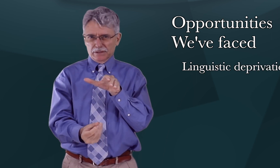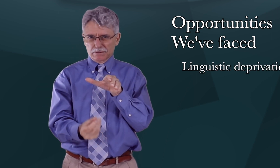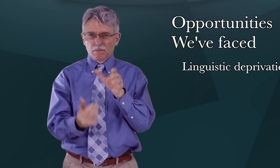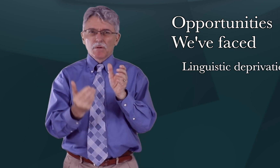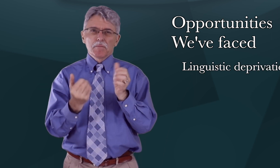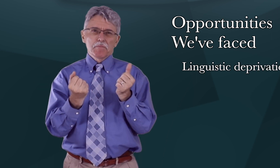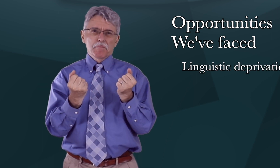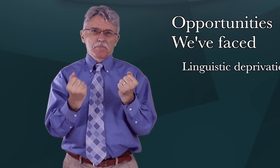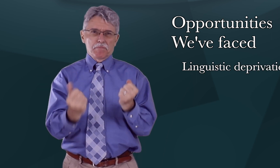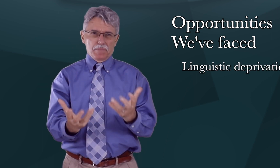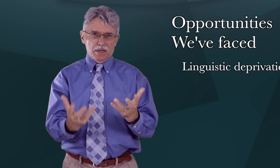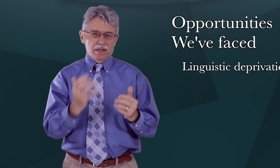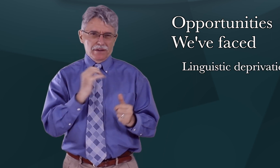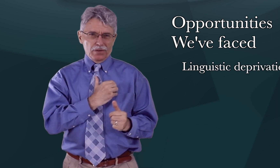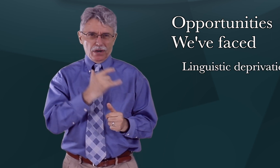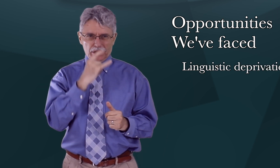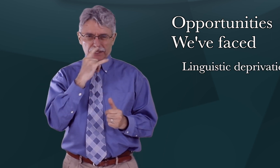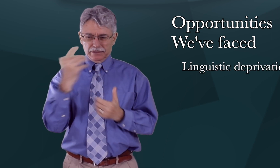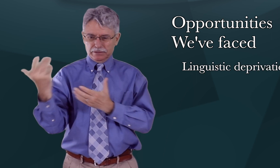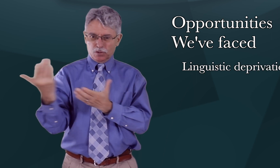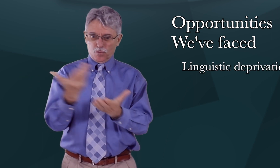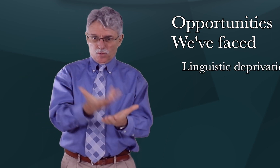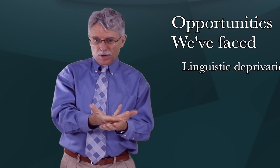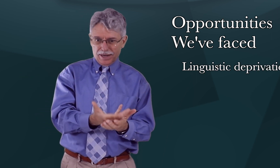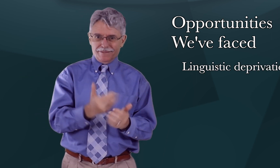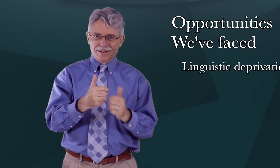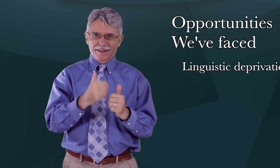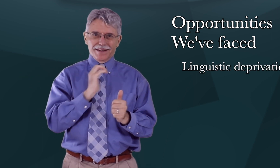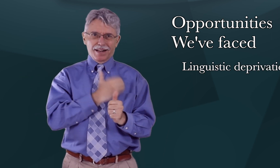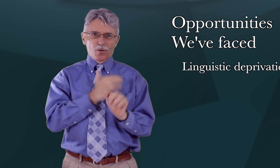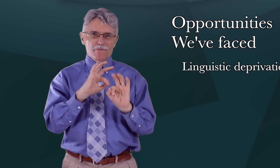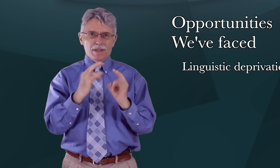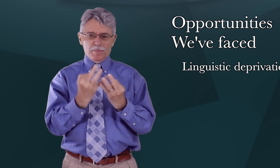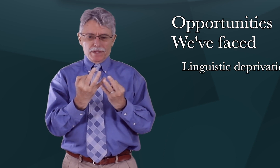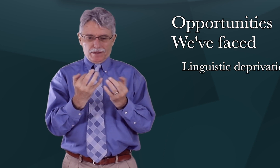is the linguistic deprivation, that many of our children arrived